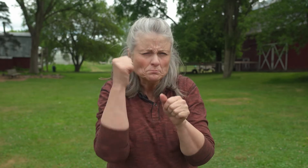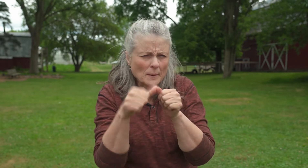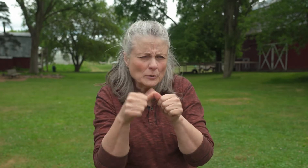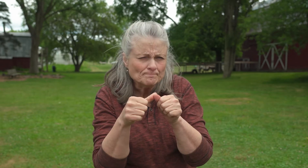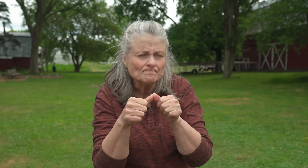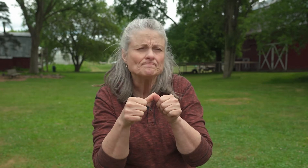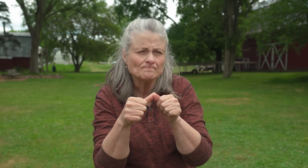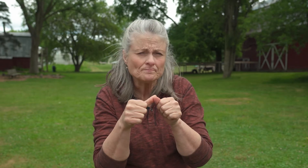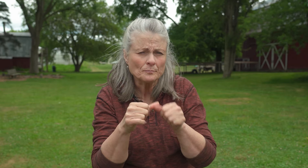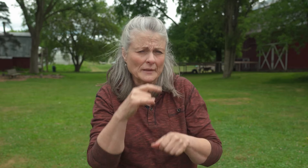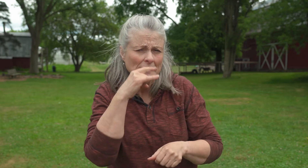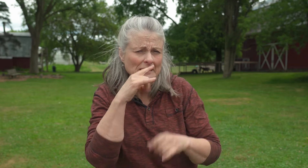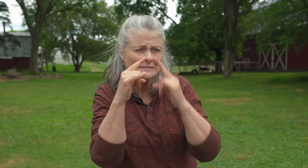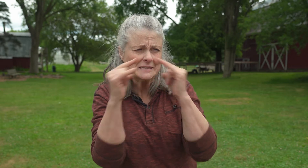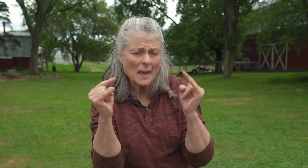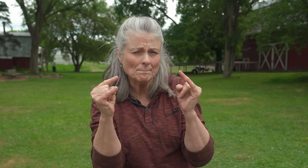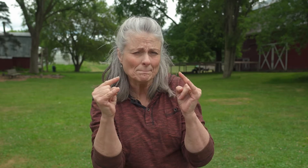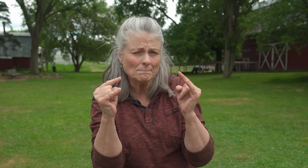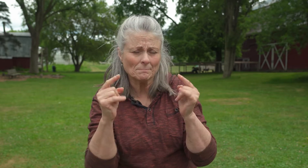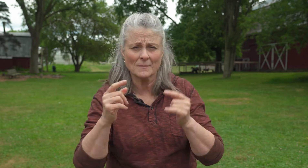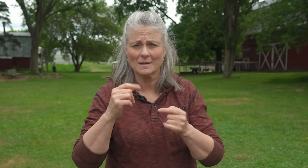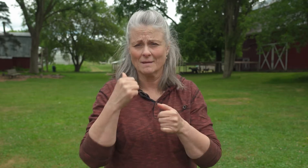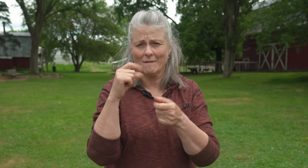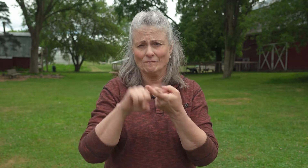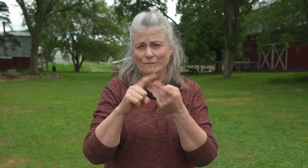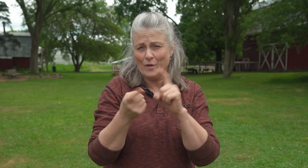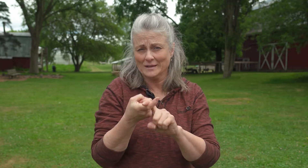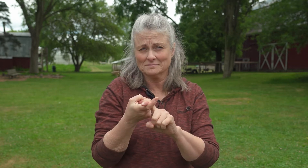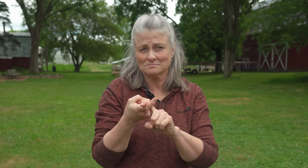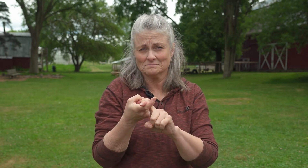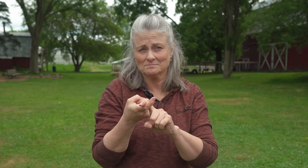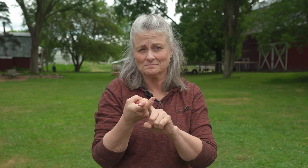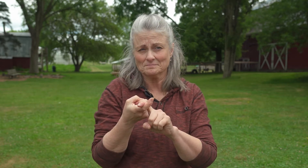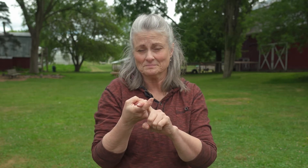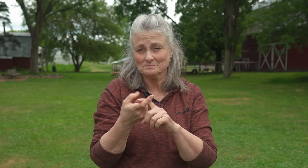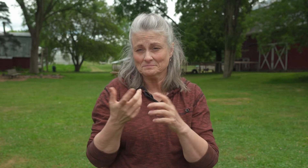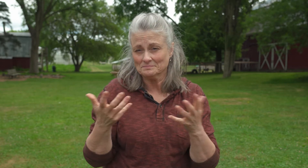Last year, do you remember at Kids Kamp we had a special friend.